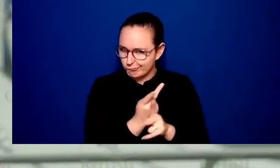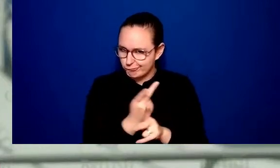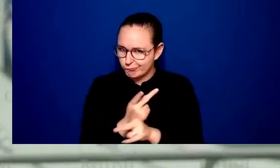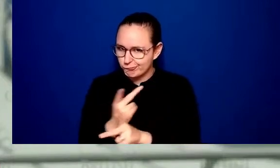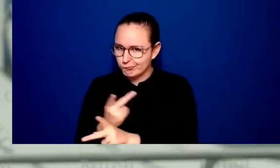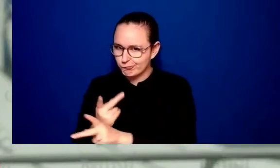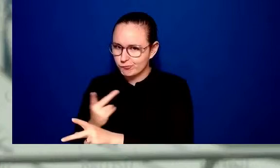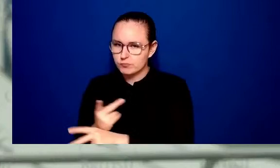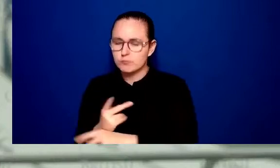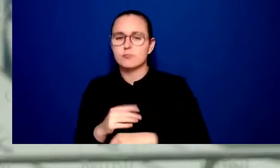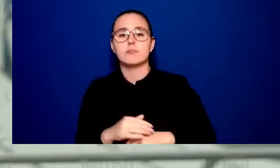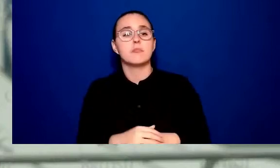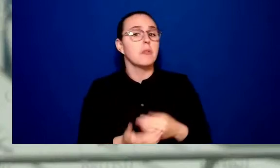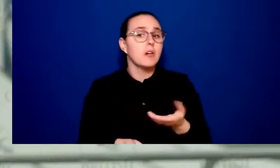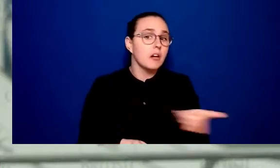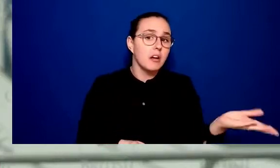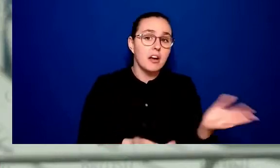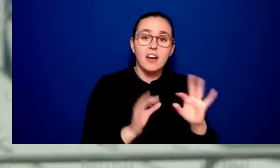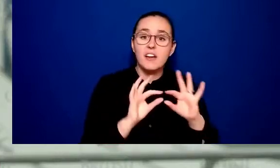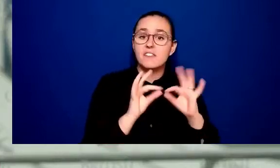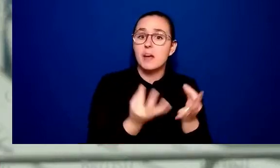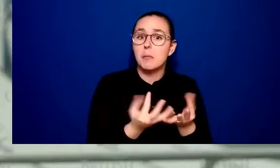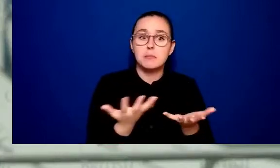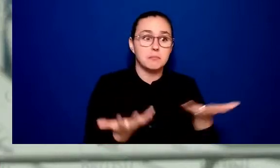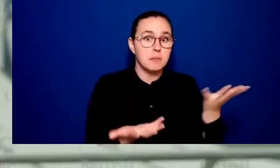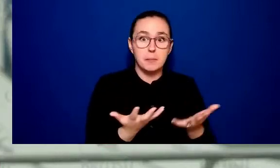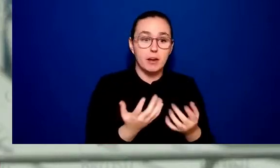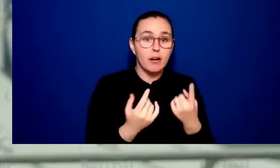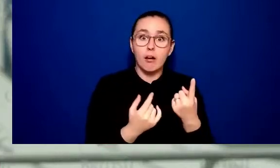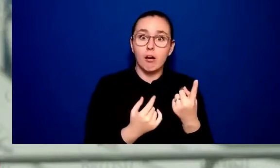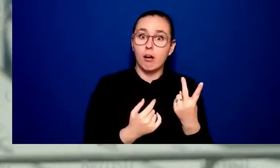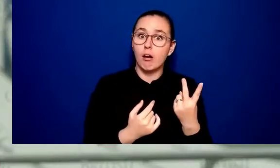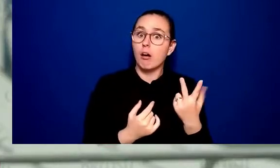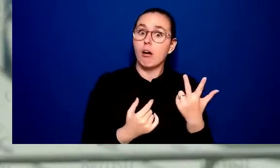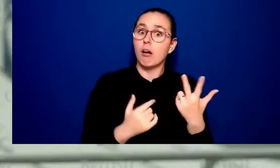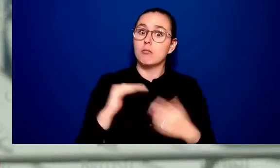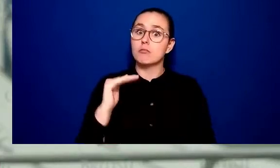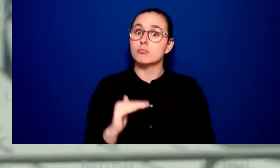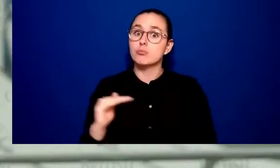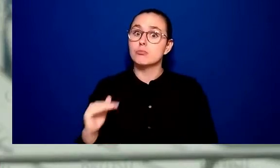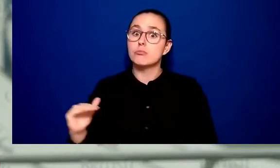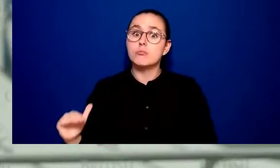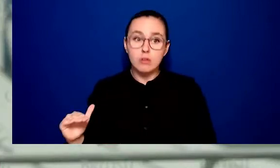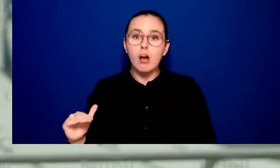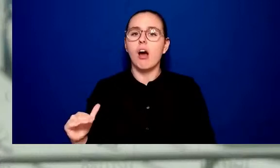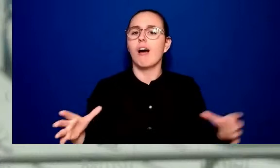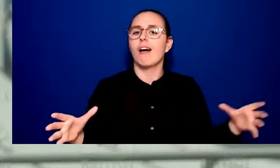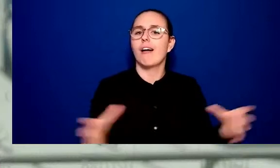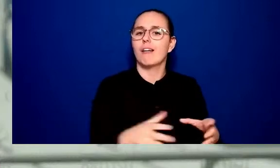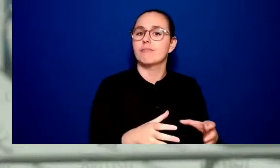more than one child, so it will be all of that group. There's about 340,000 Children between